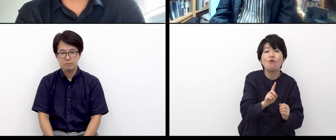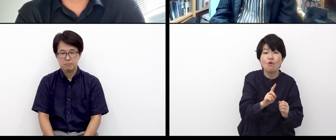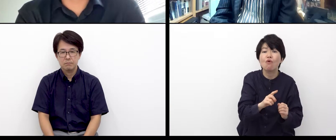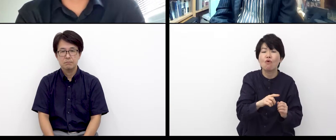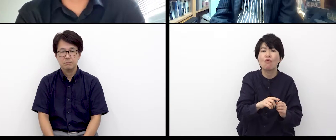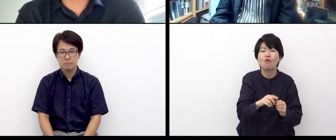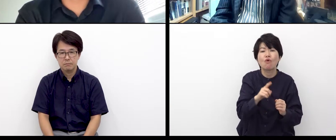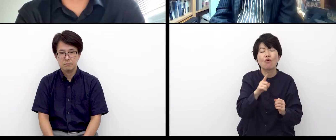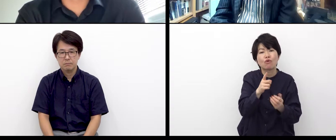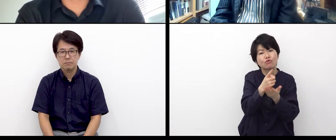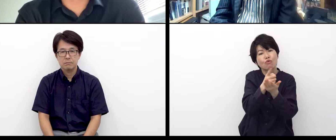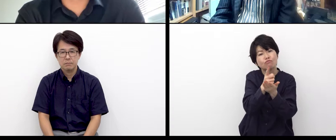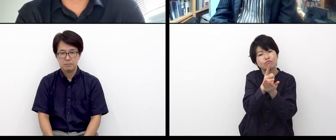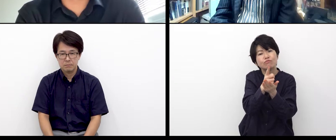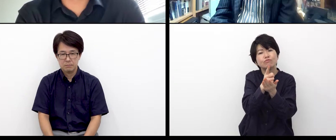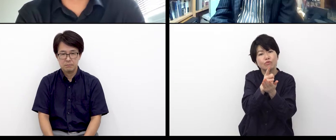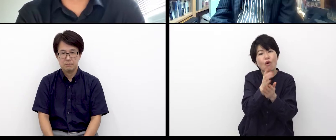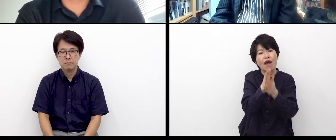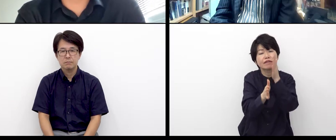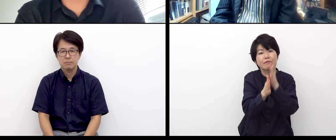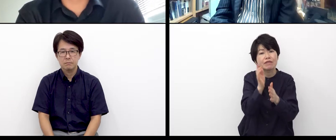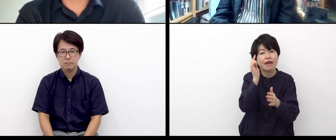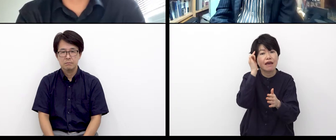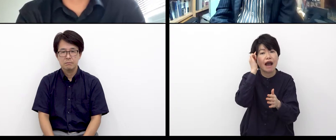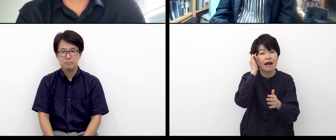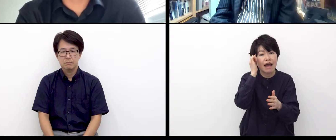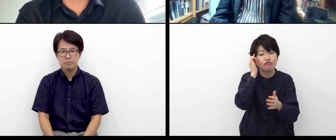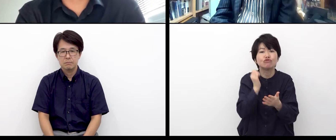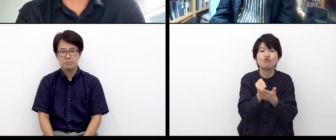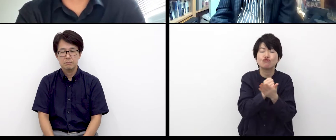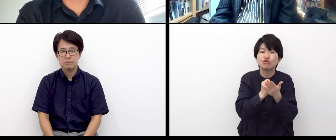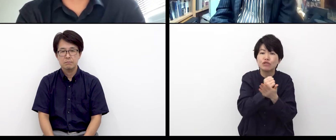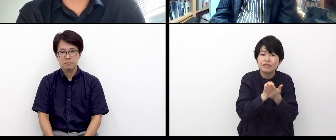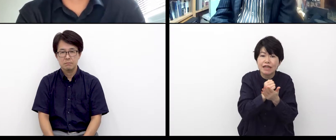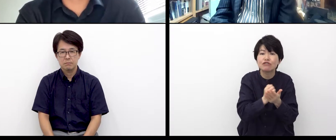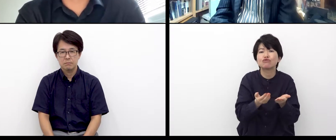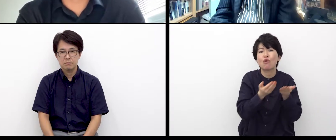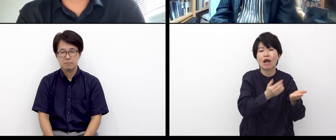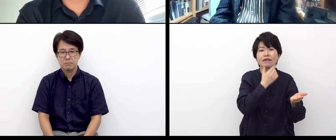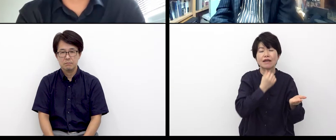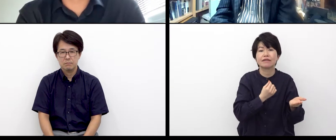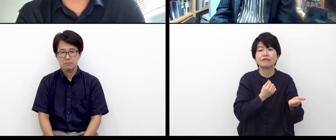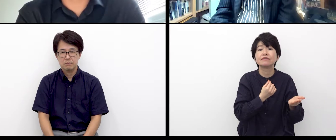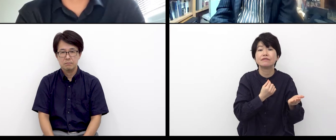or a chance to grasp the direction to go. For that purpose…